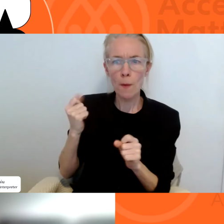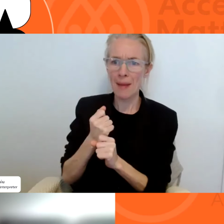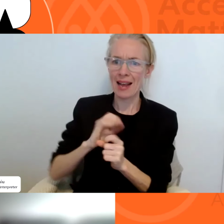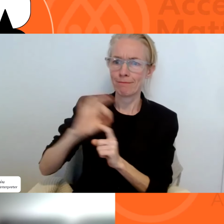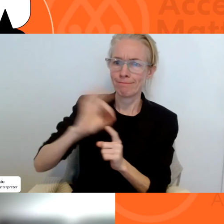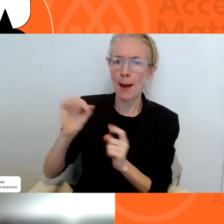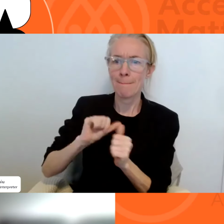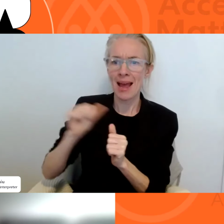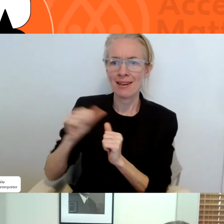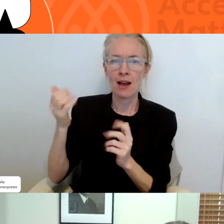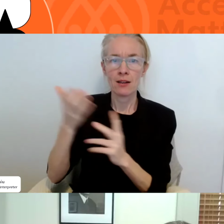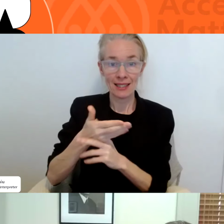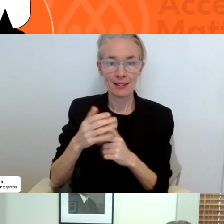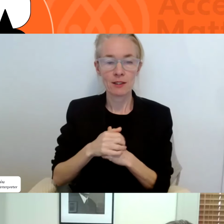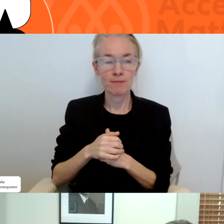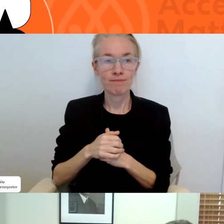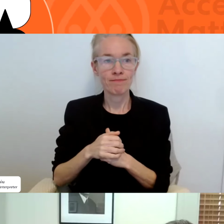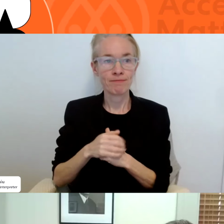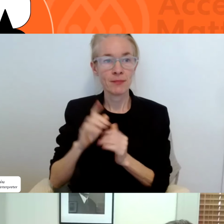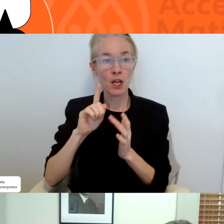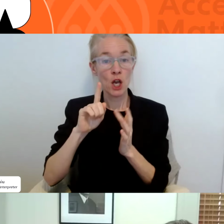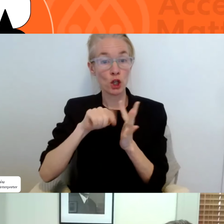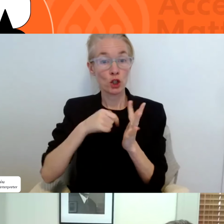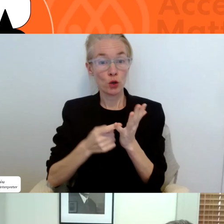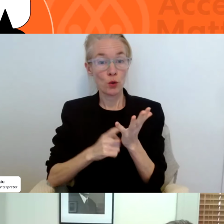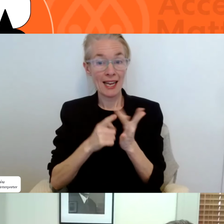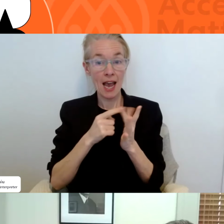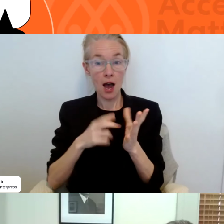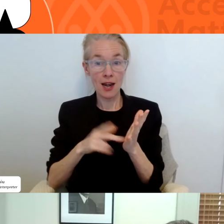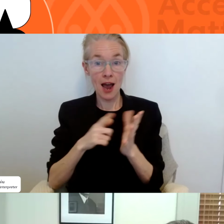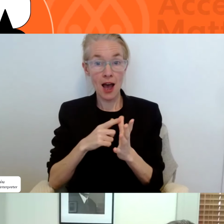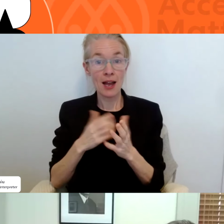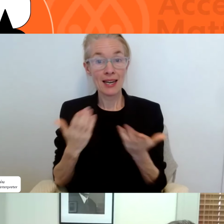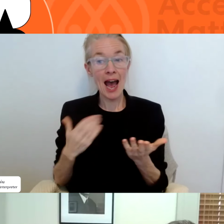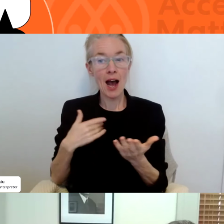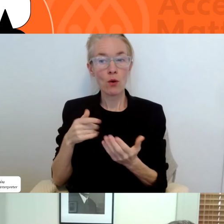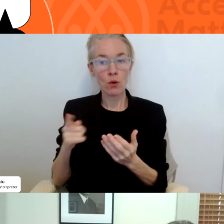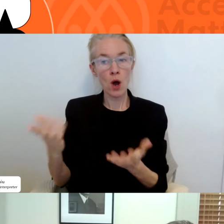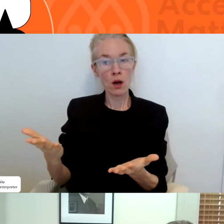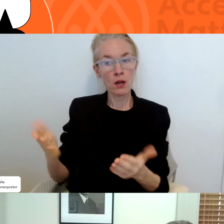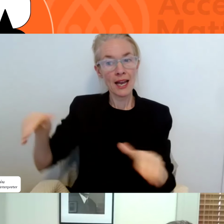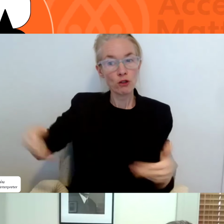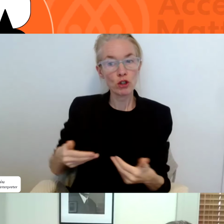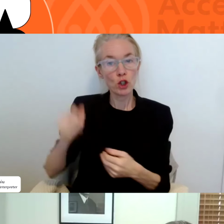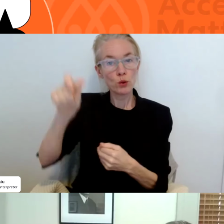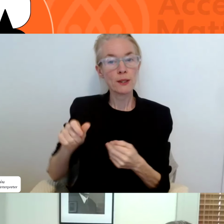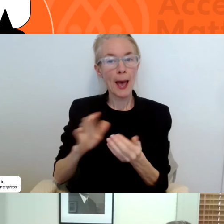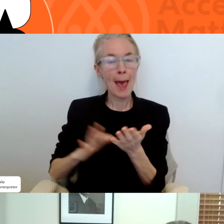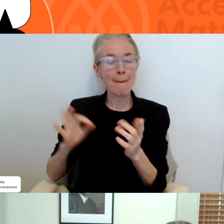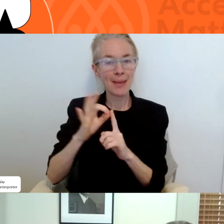Kieran McAnulty. He will speak as his position from the Labour